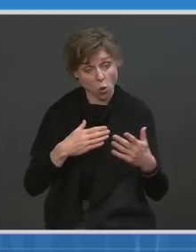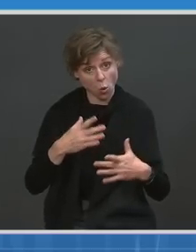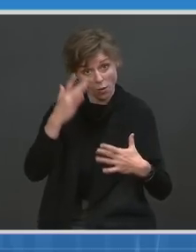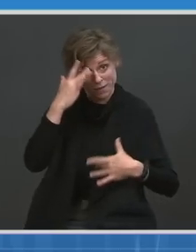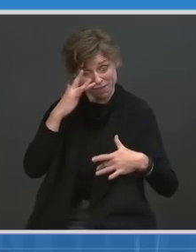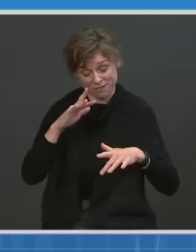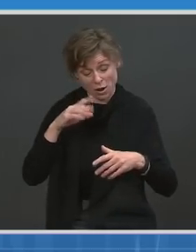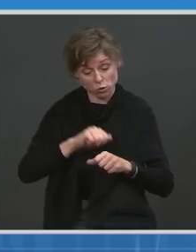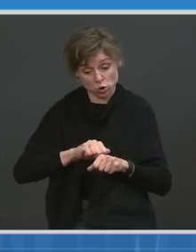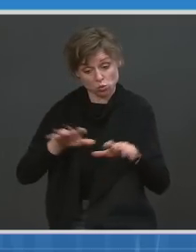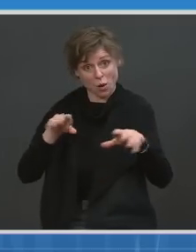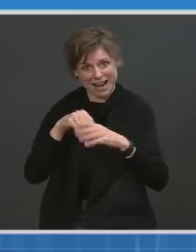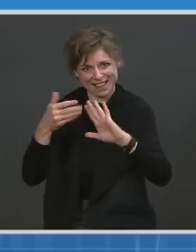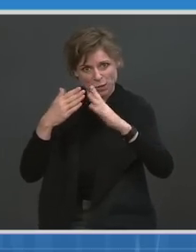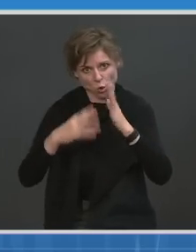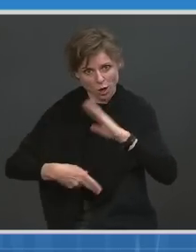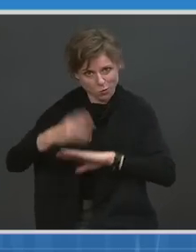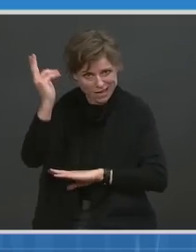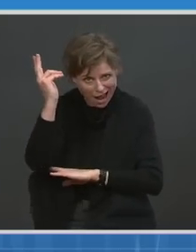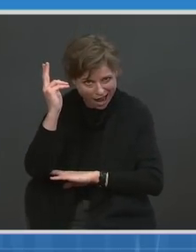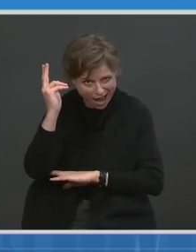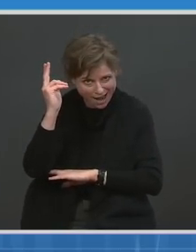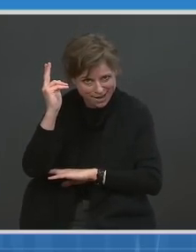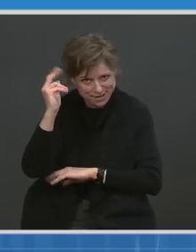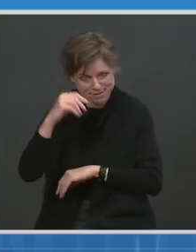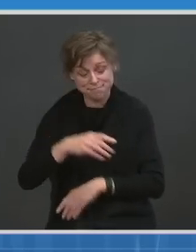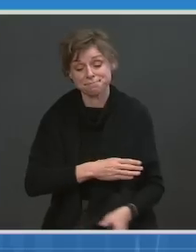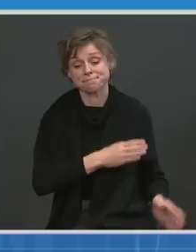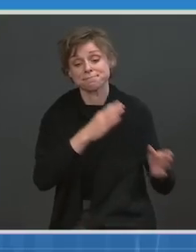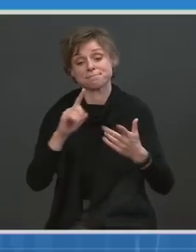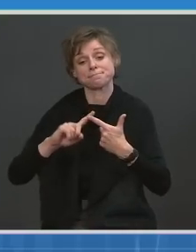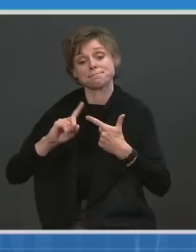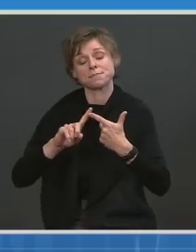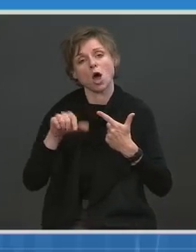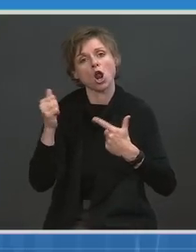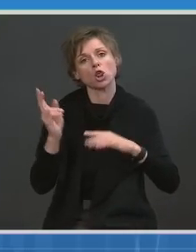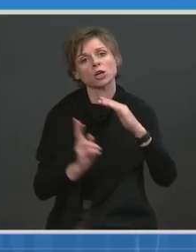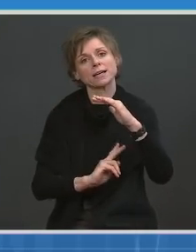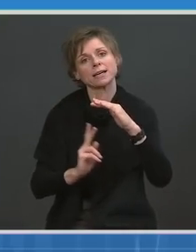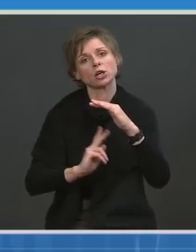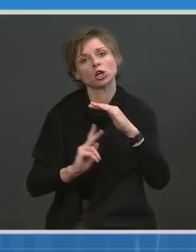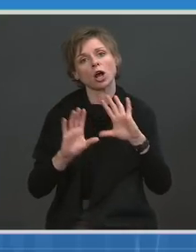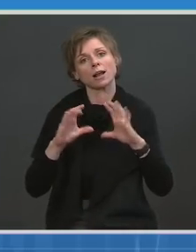Another report examined data from kindergarten classrooms in Springfield and St. Louis, Missouri.